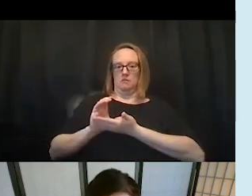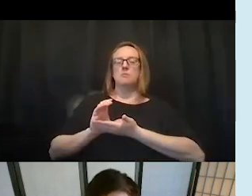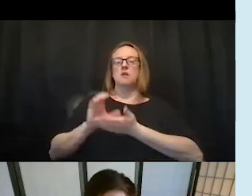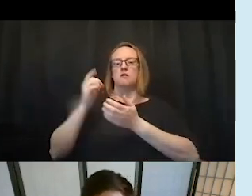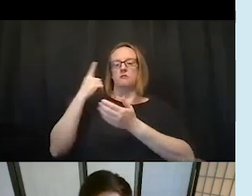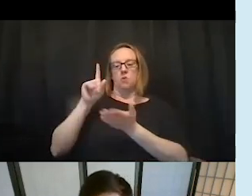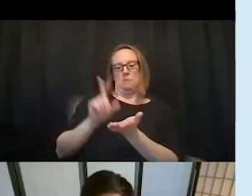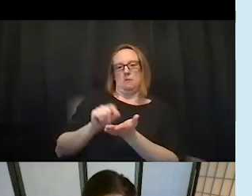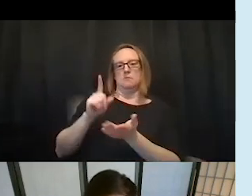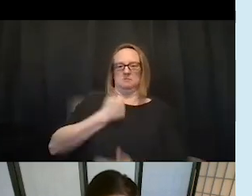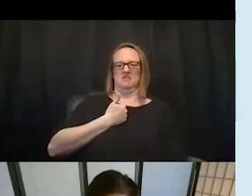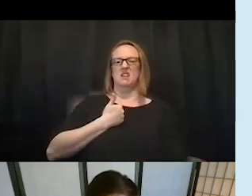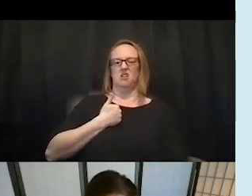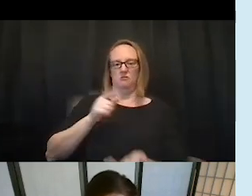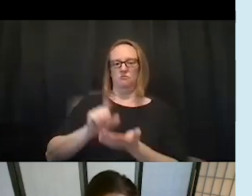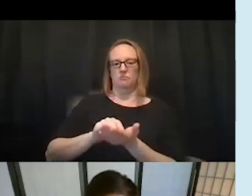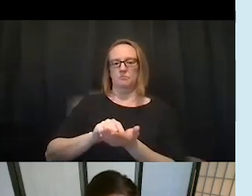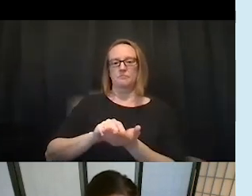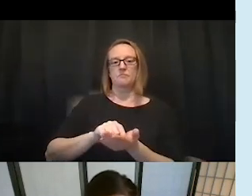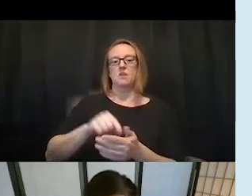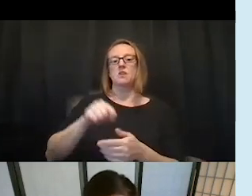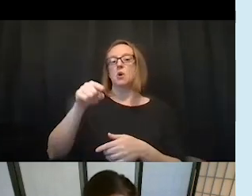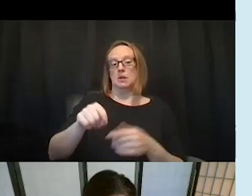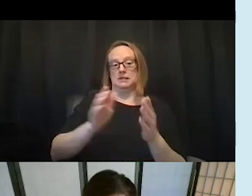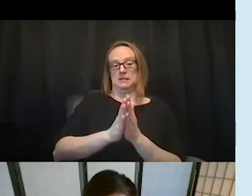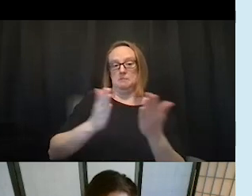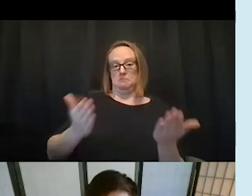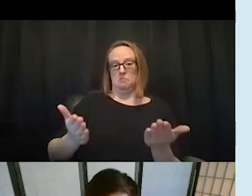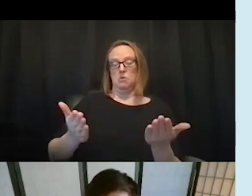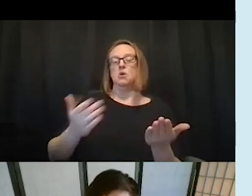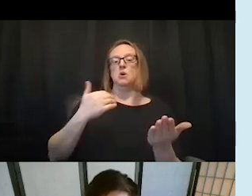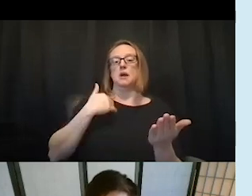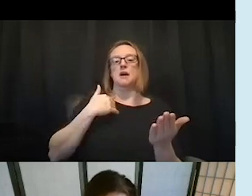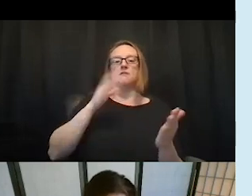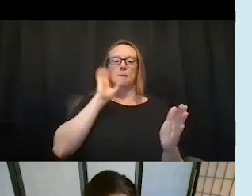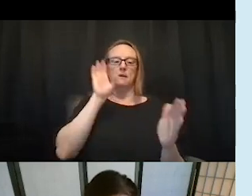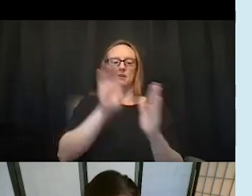picture here of this book and it's open to a page and there's a photograph on one side of the page